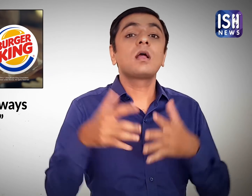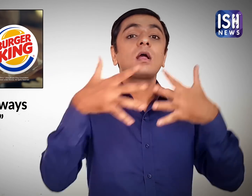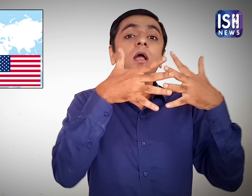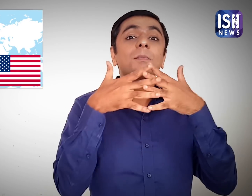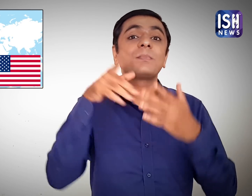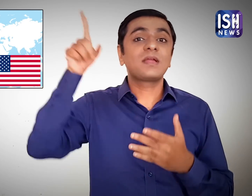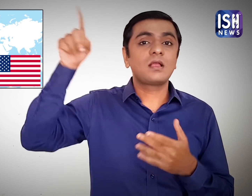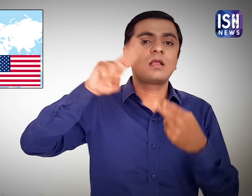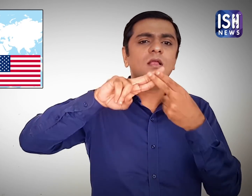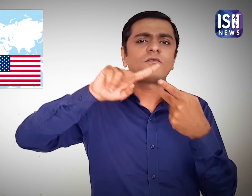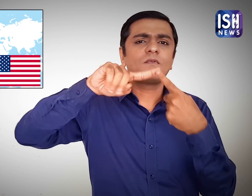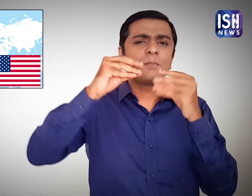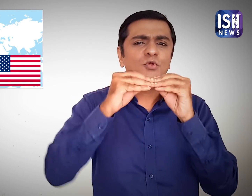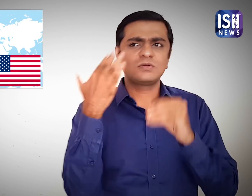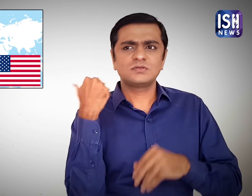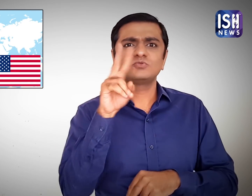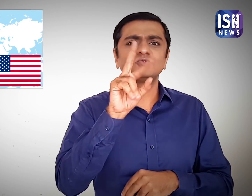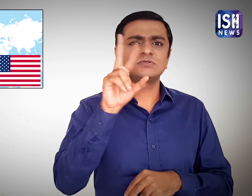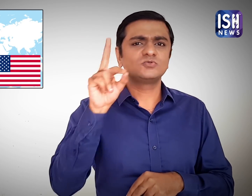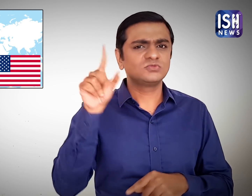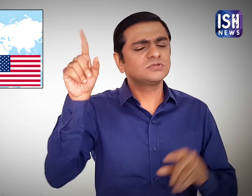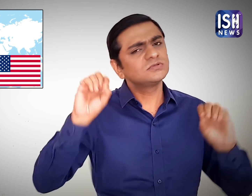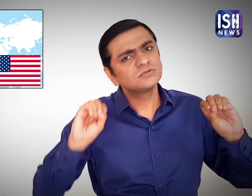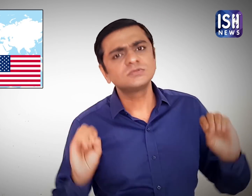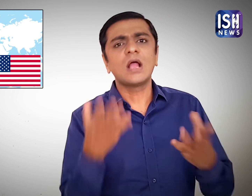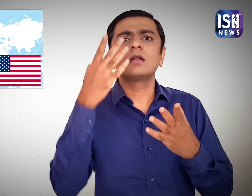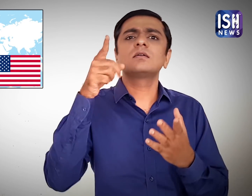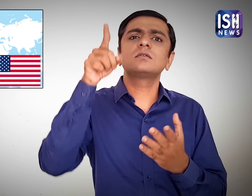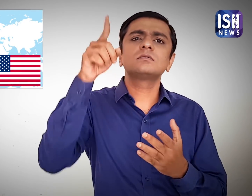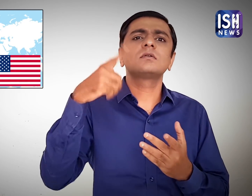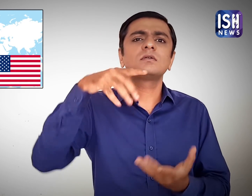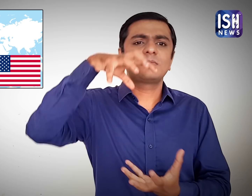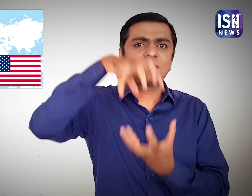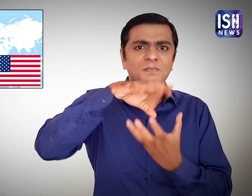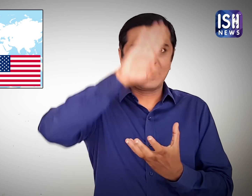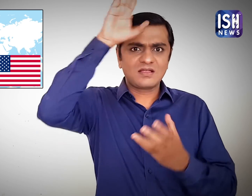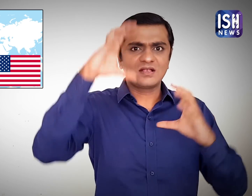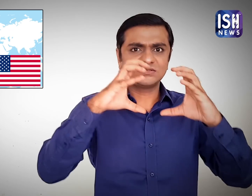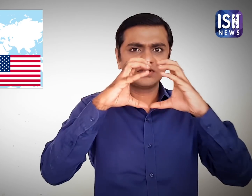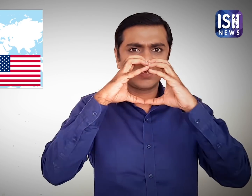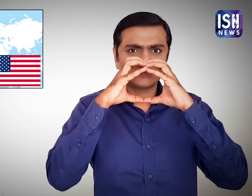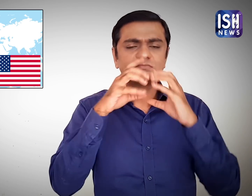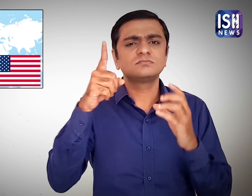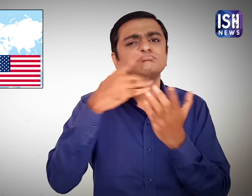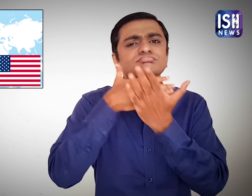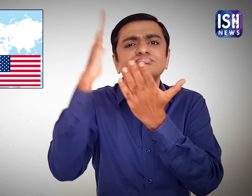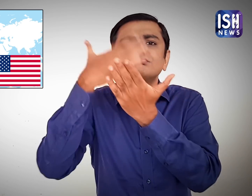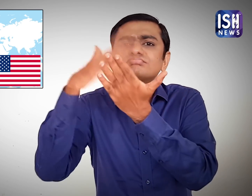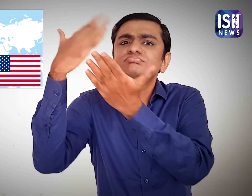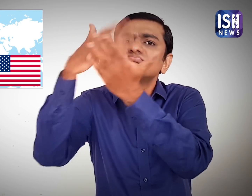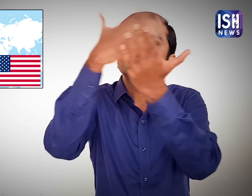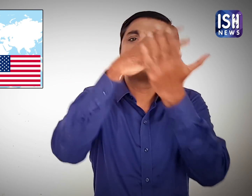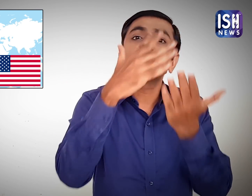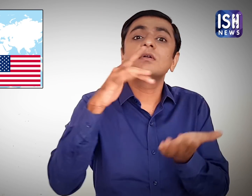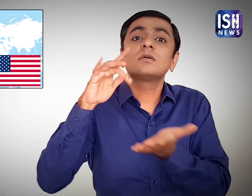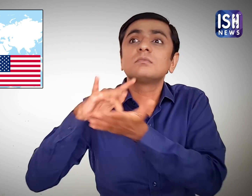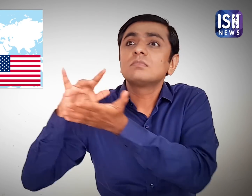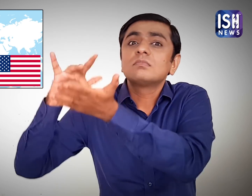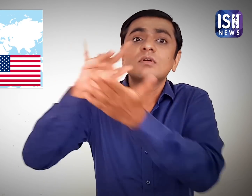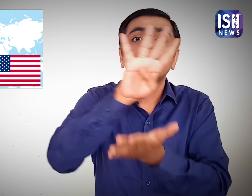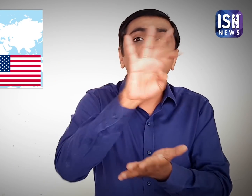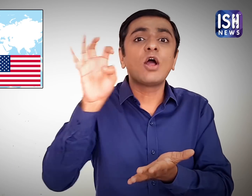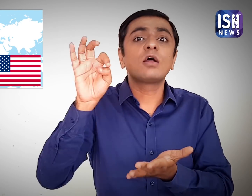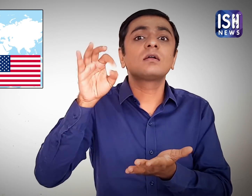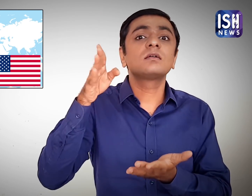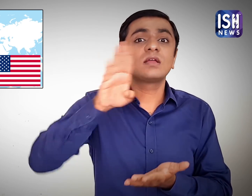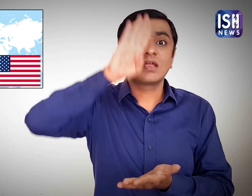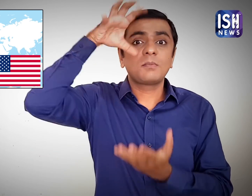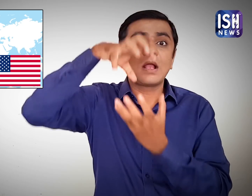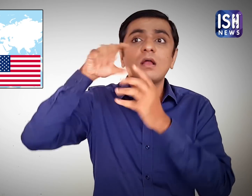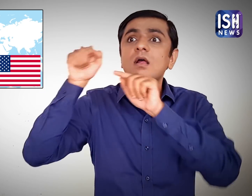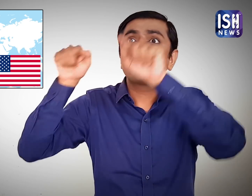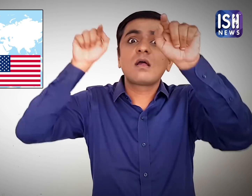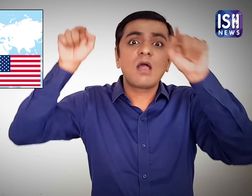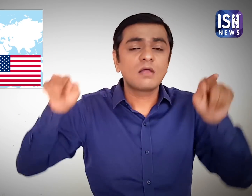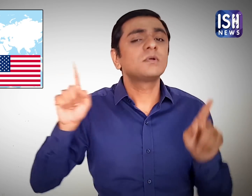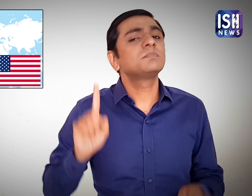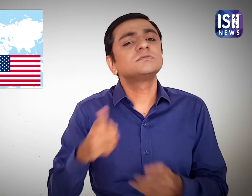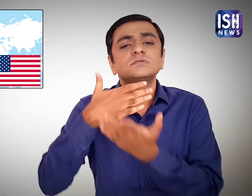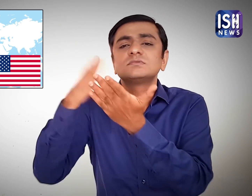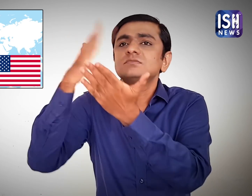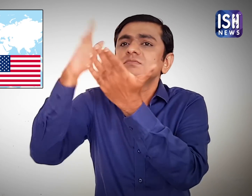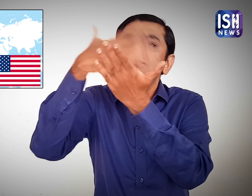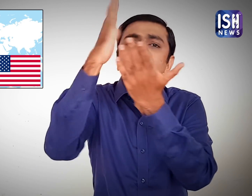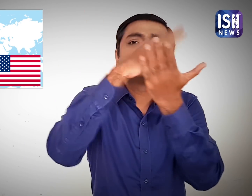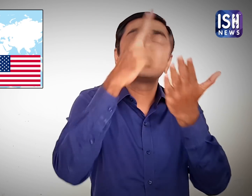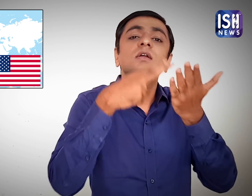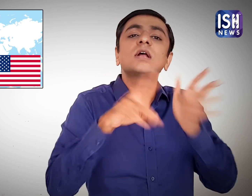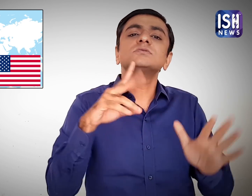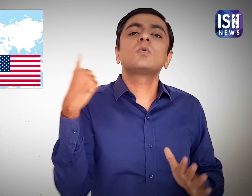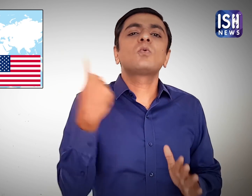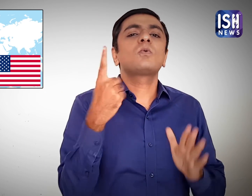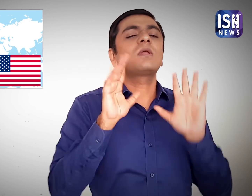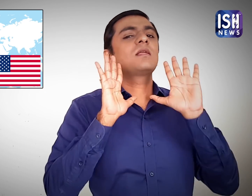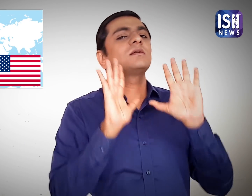In February 2020, Burger King USA removed preservatives from burgers in 400 outlets.